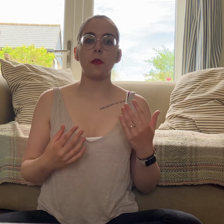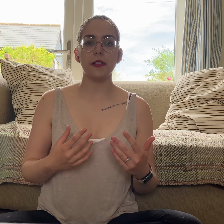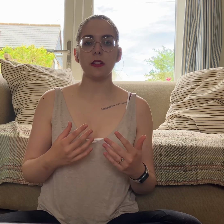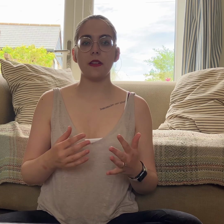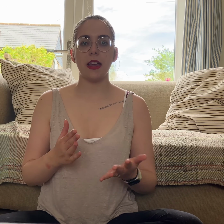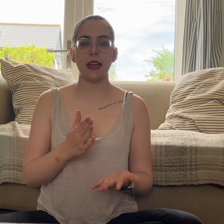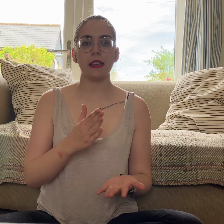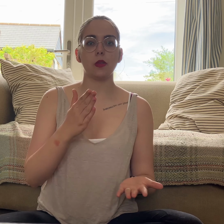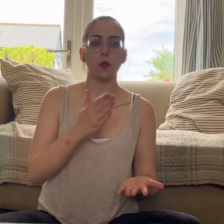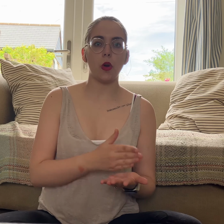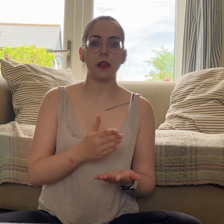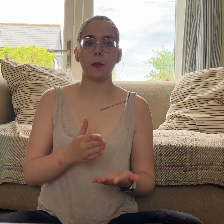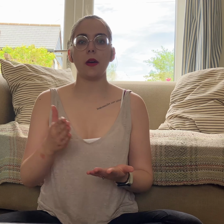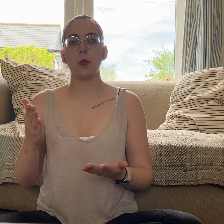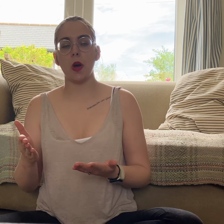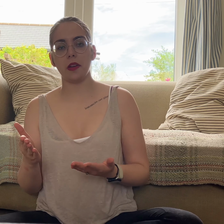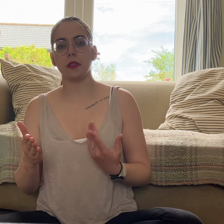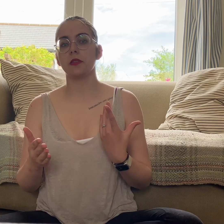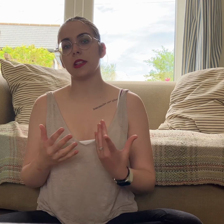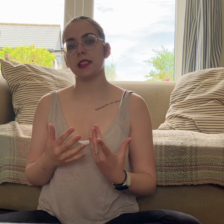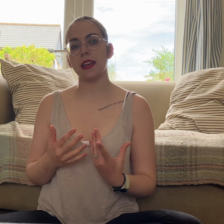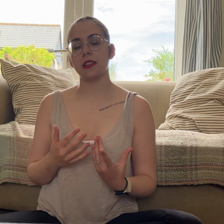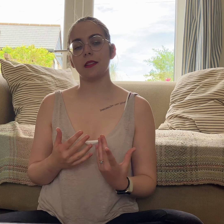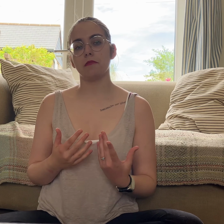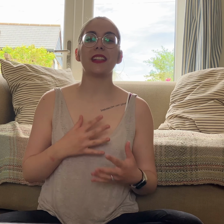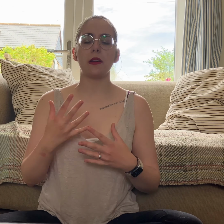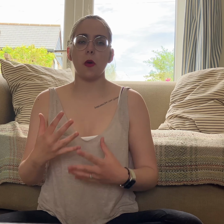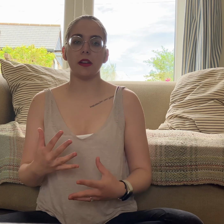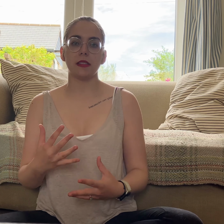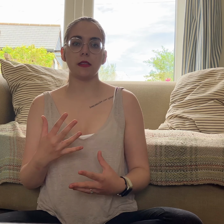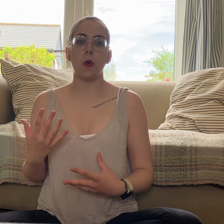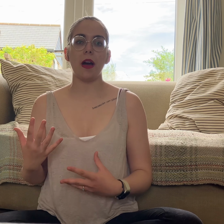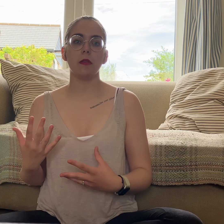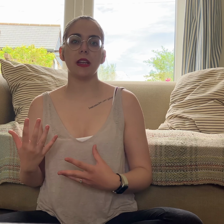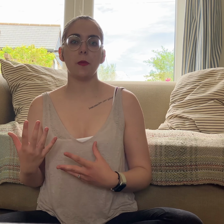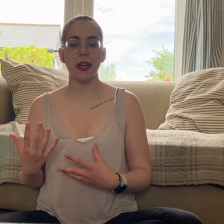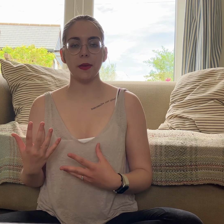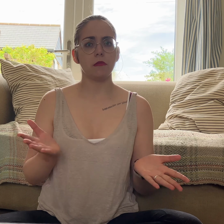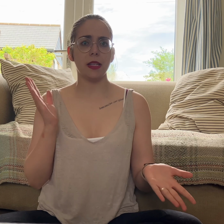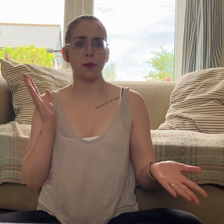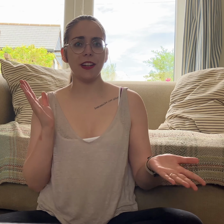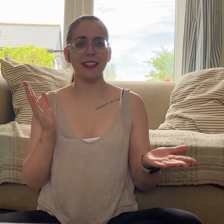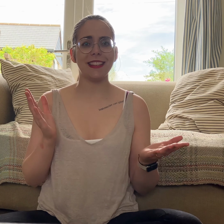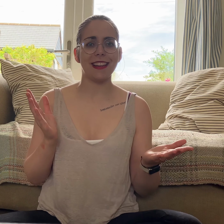most of it is word-by-word translation because it works well that way. Let's practice it!